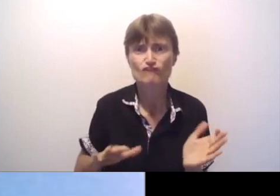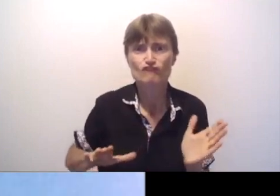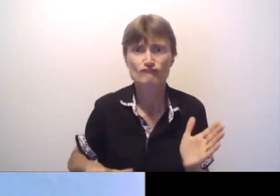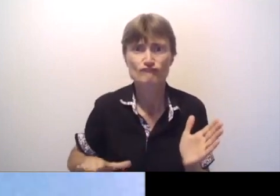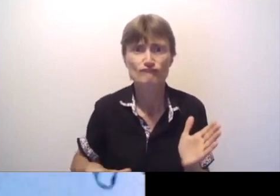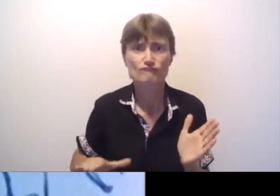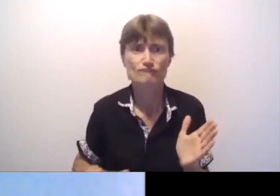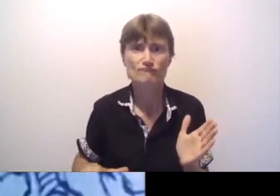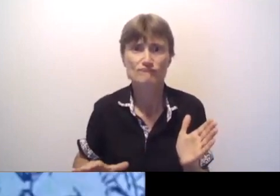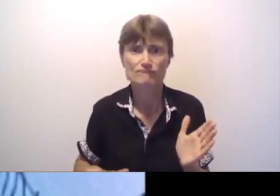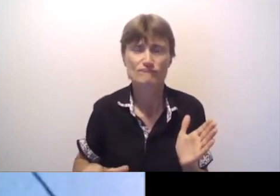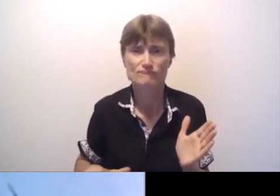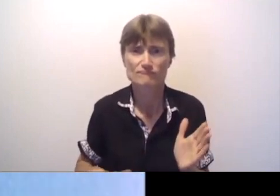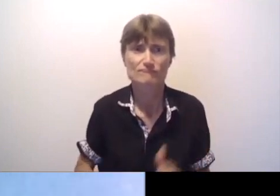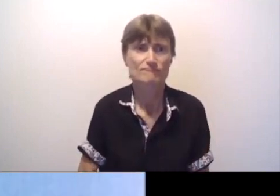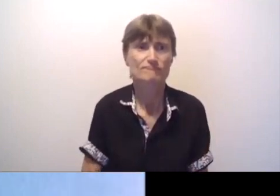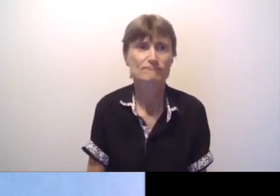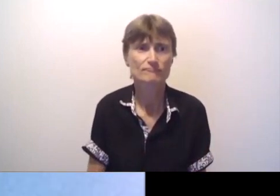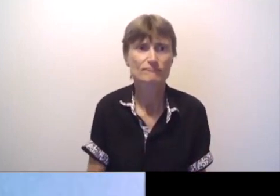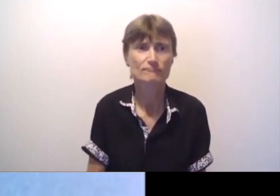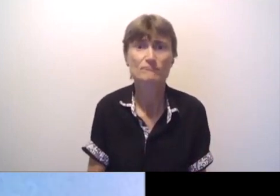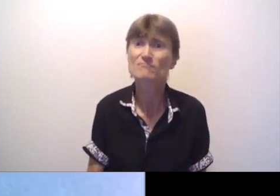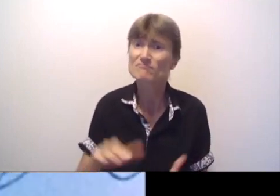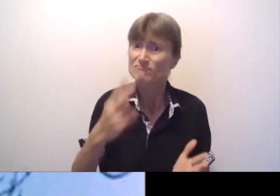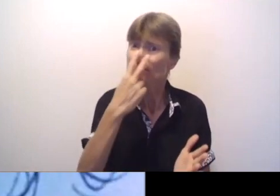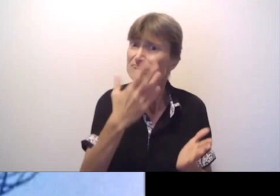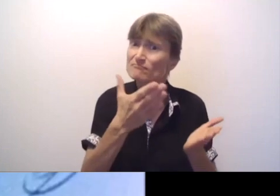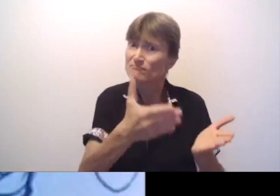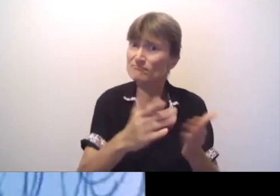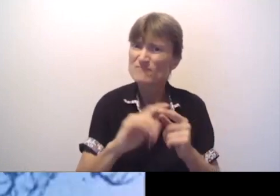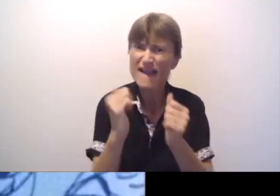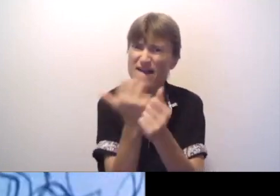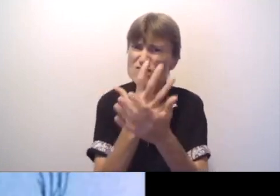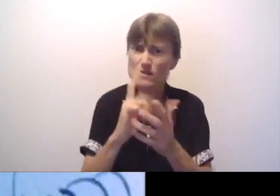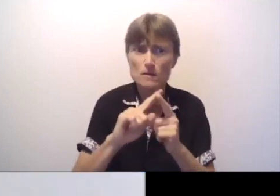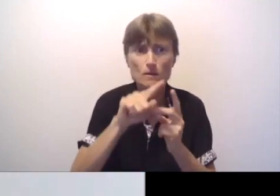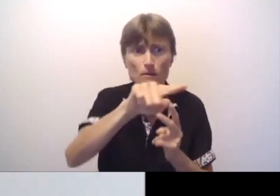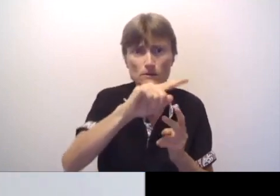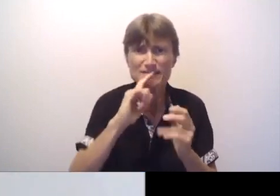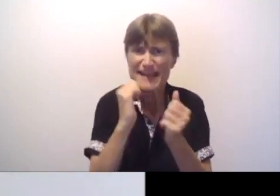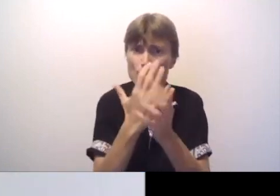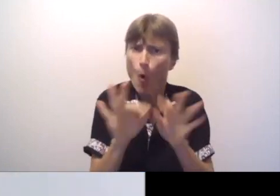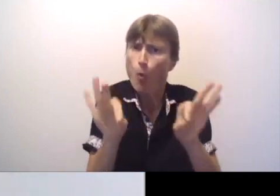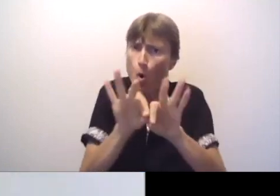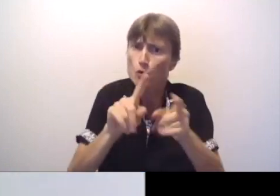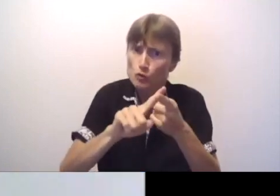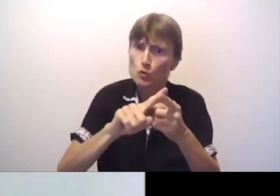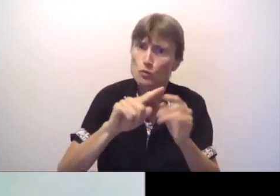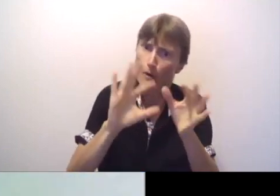possibilities is very honored to be nominated but but but then everybody gets nominated for captain more eventually